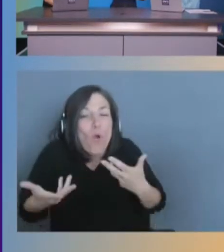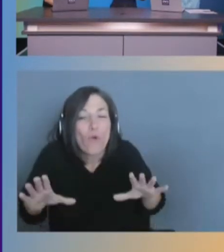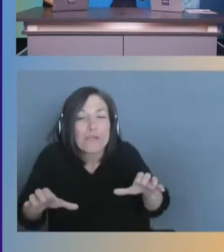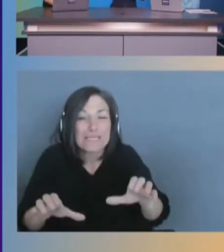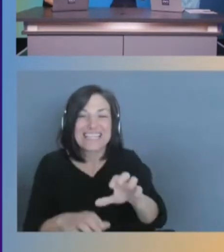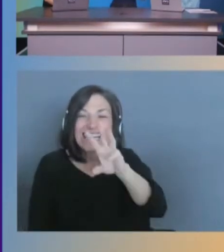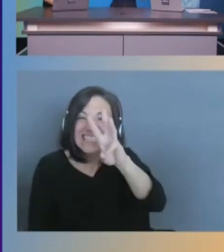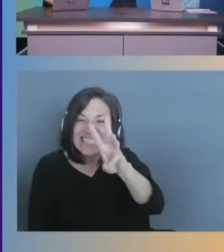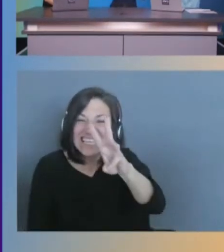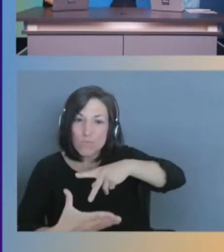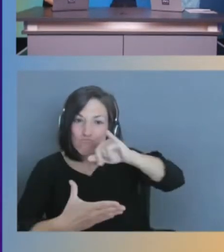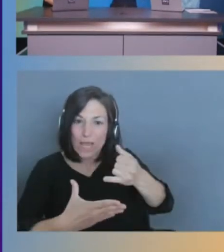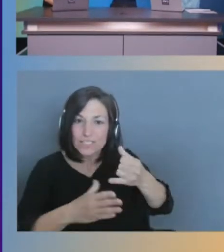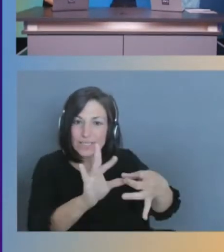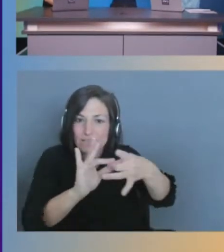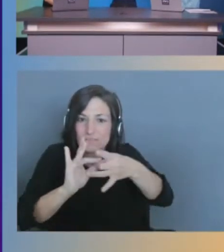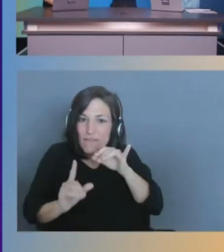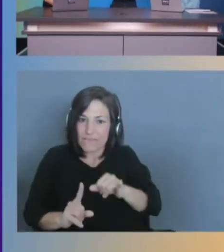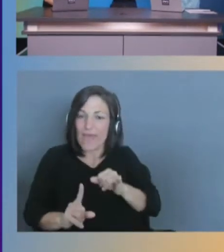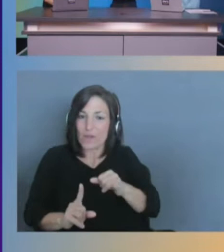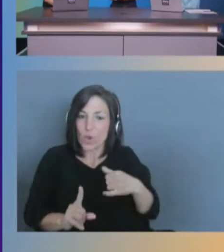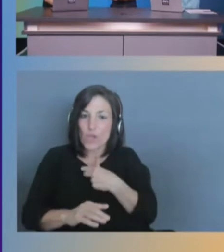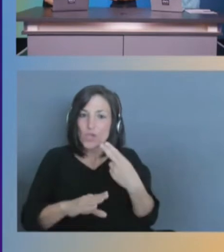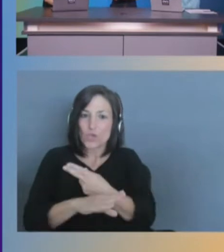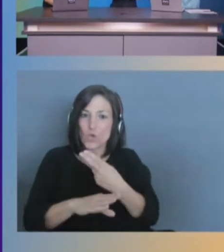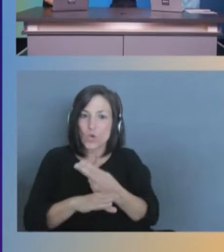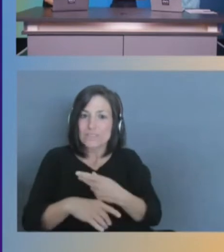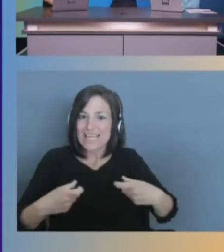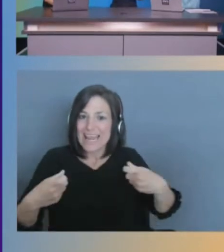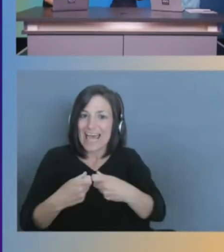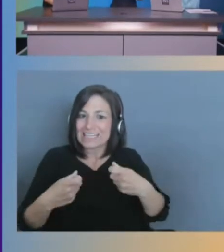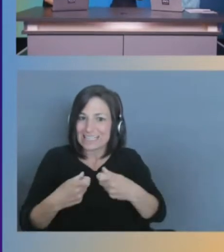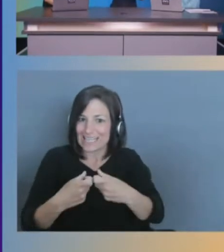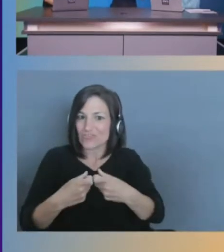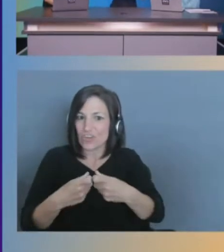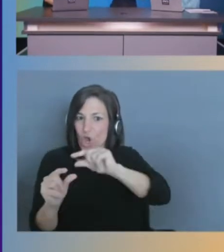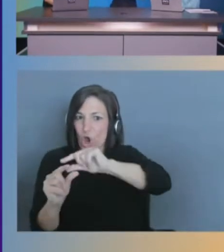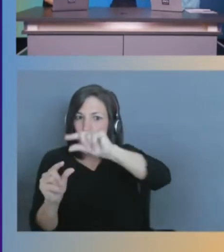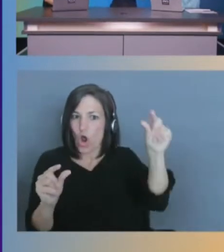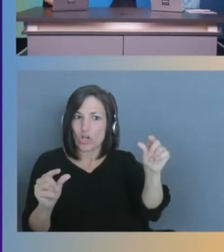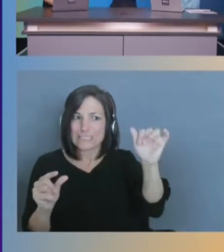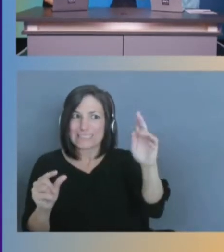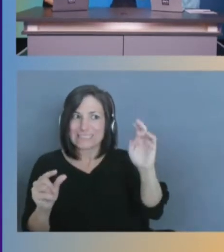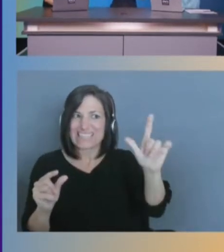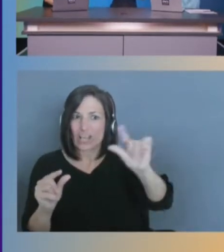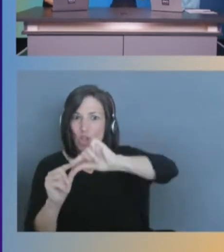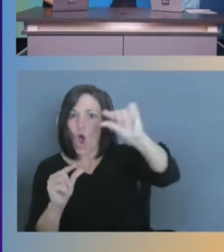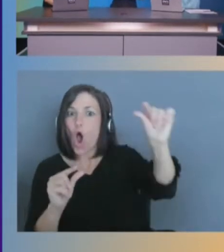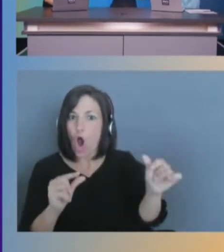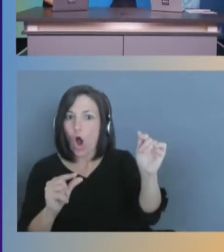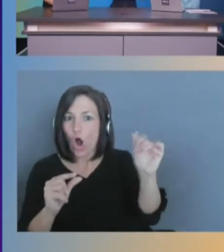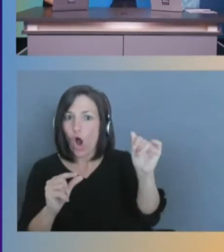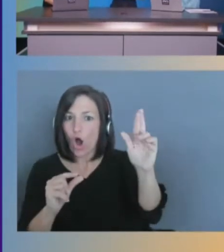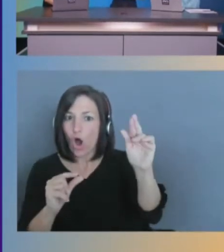where we used the electric arc furnace sourced steel for our data centers. And that is actually reducing our carbon footprint